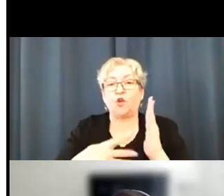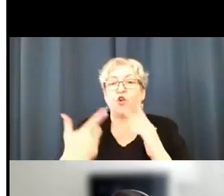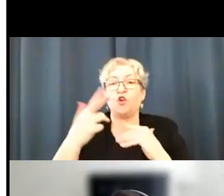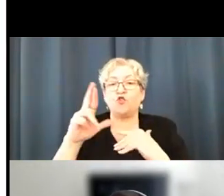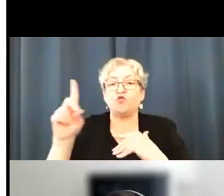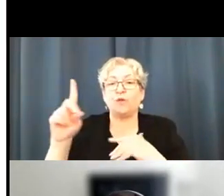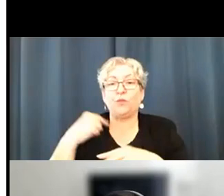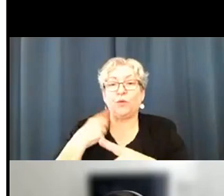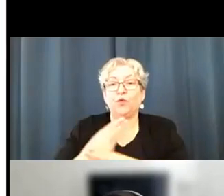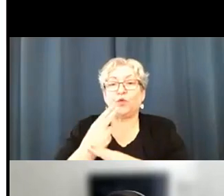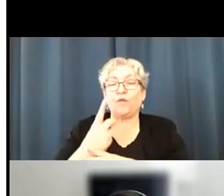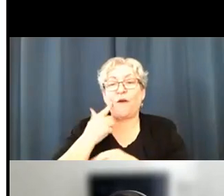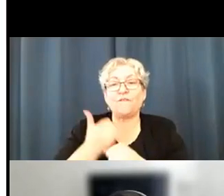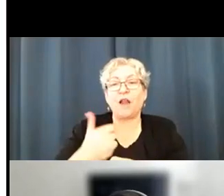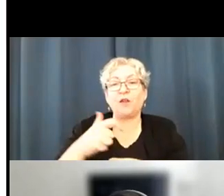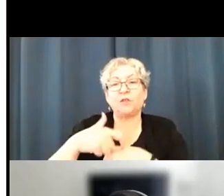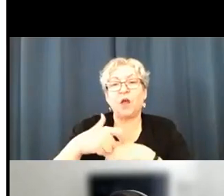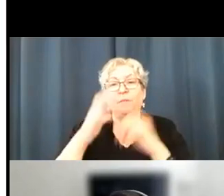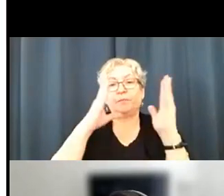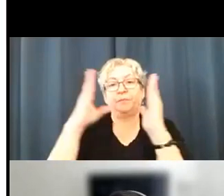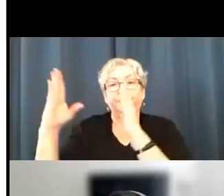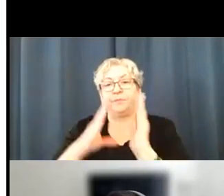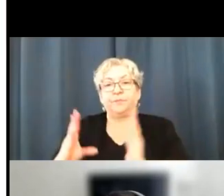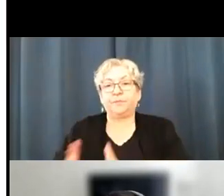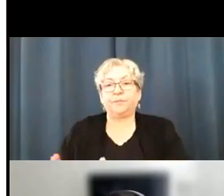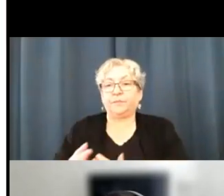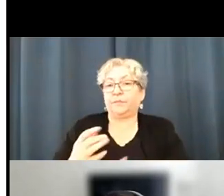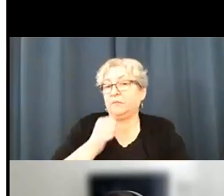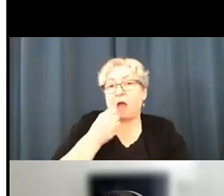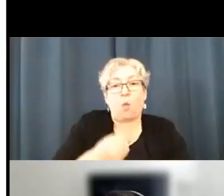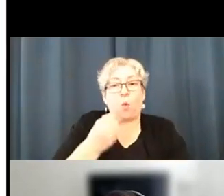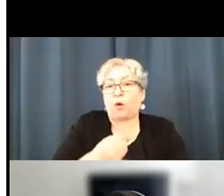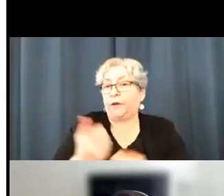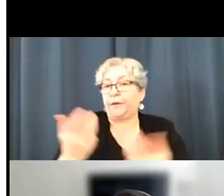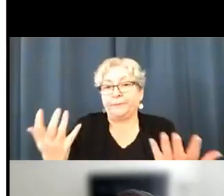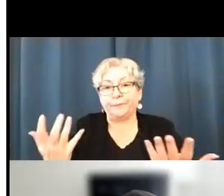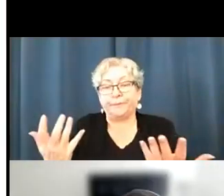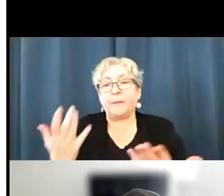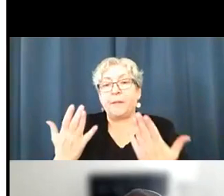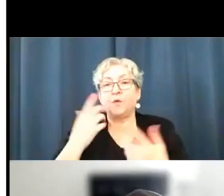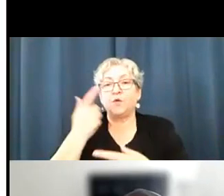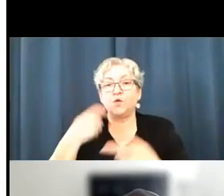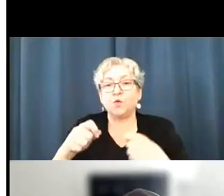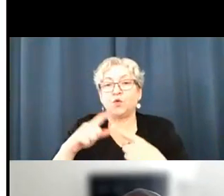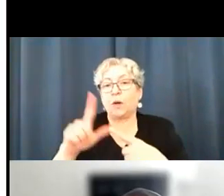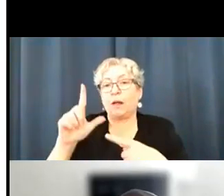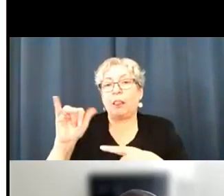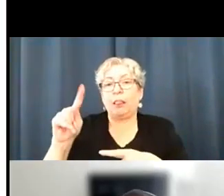for that chronological newsletter page, it wasn't working. So, maybe you could switch to just the list. So, it's a single column.